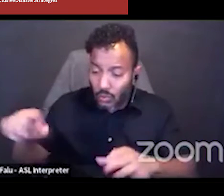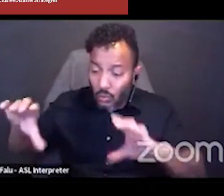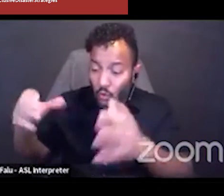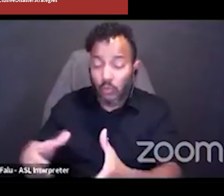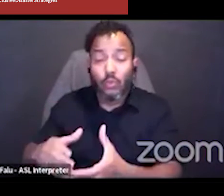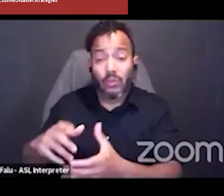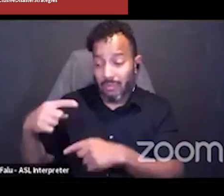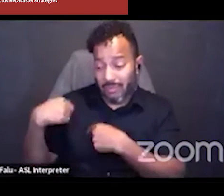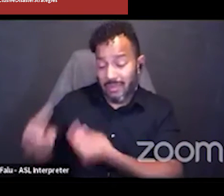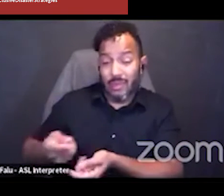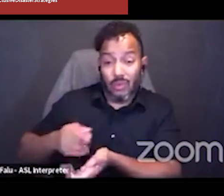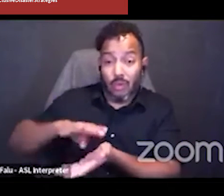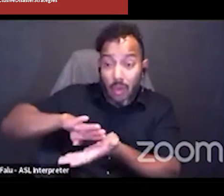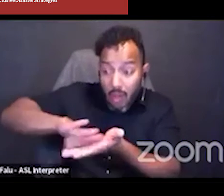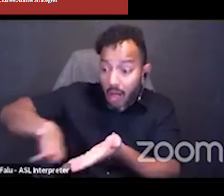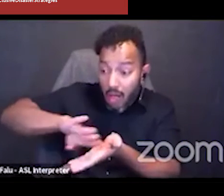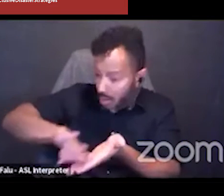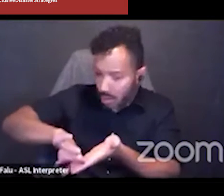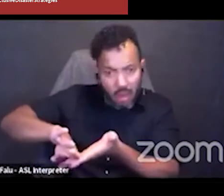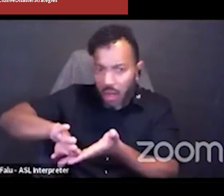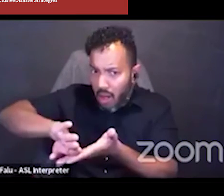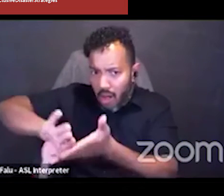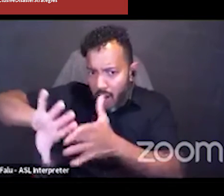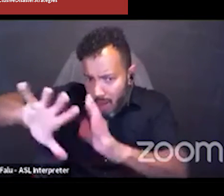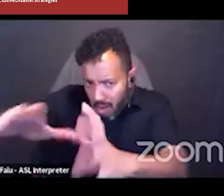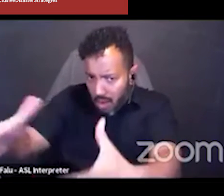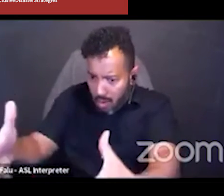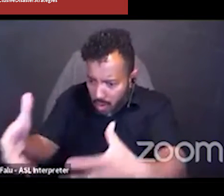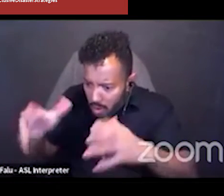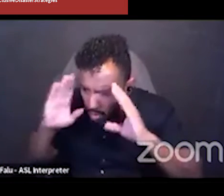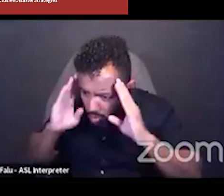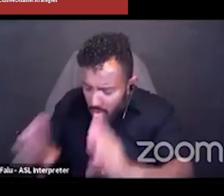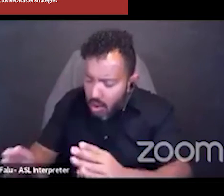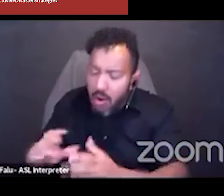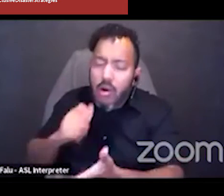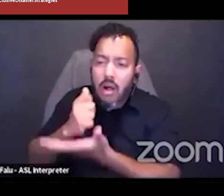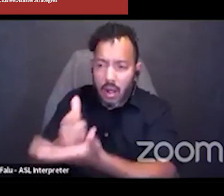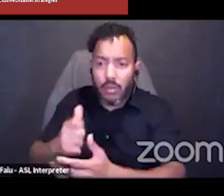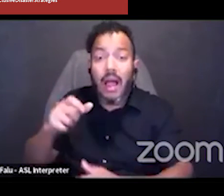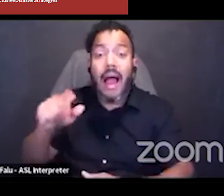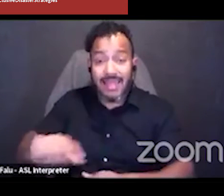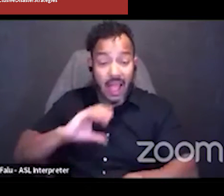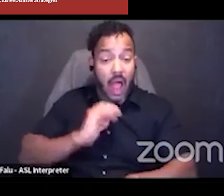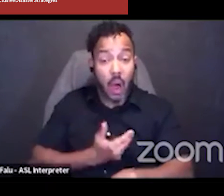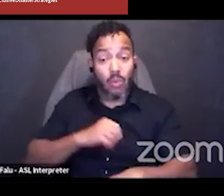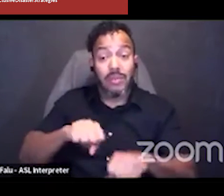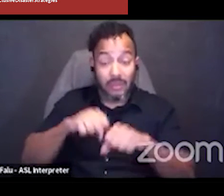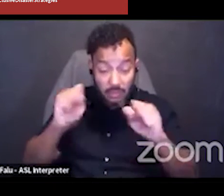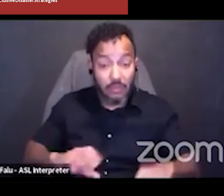can then build upon the most marginalized so it's built for everyone and for all of us.